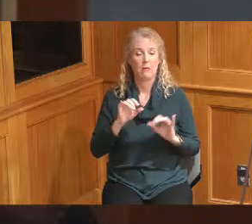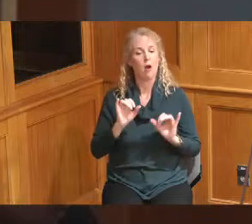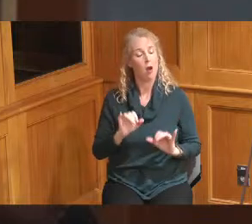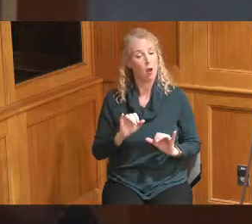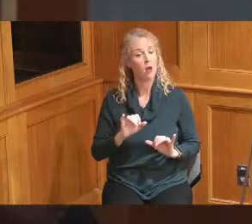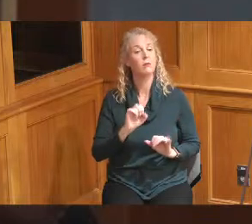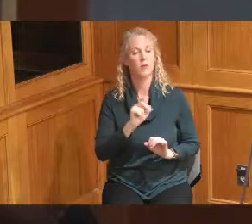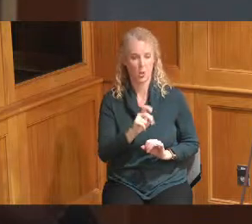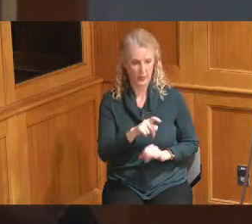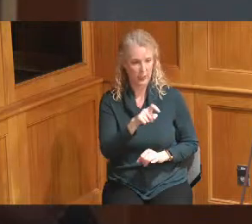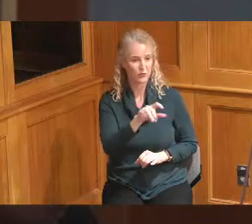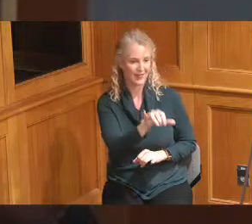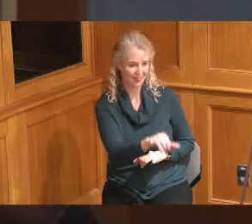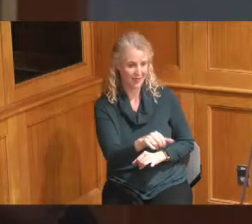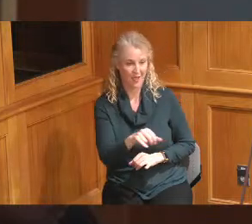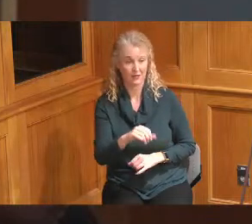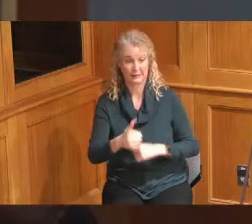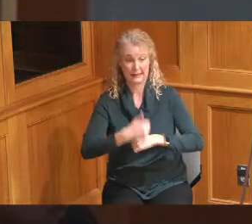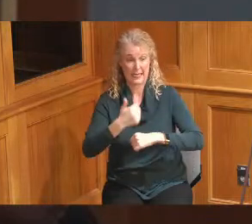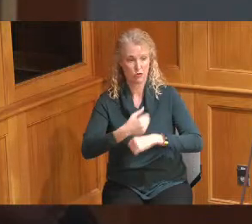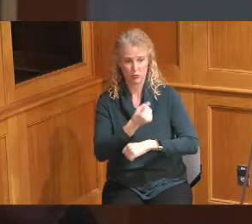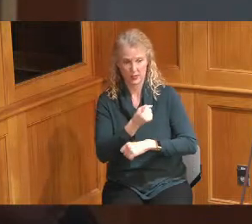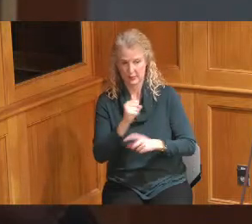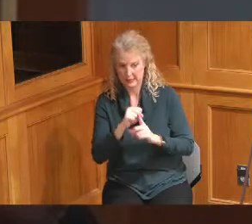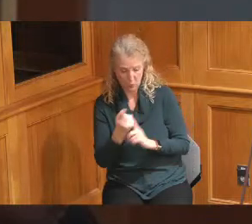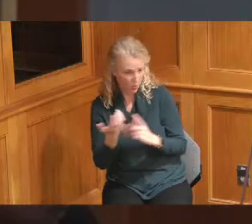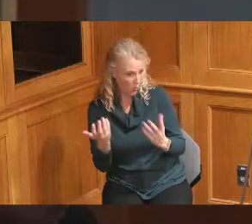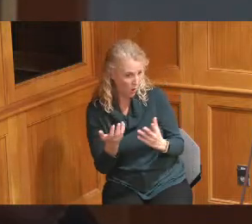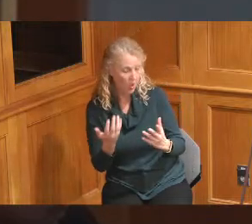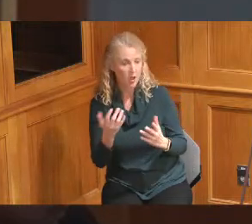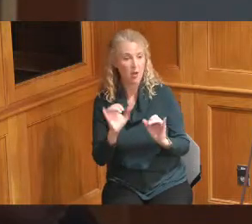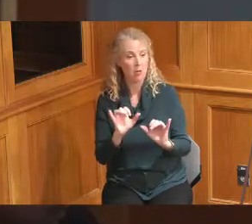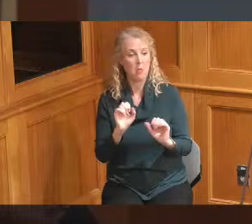what the hazards are we help them identify or work with them to identify how would you mitigate the